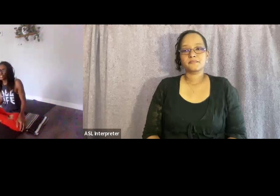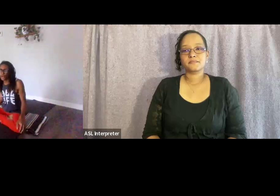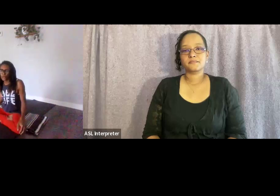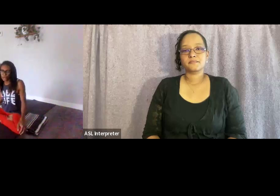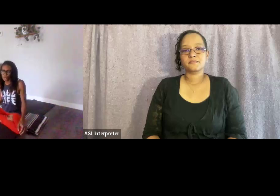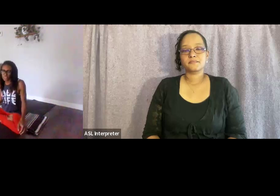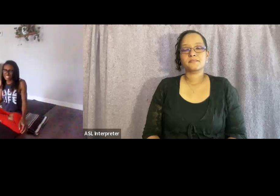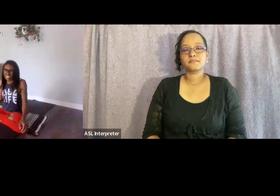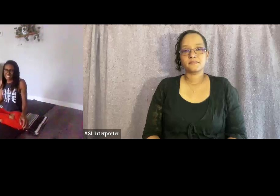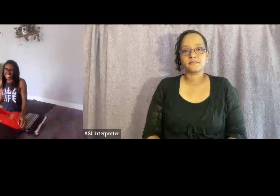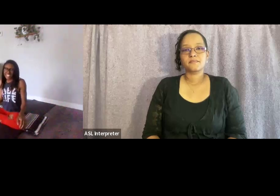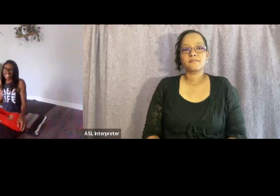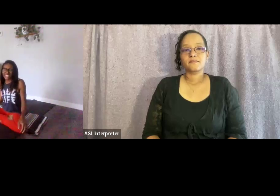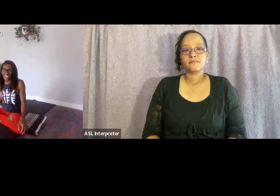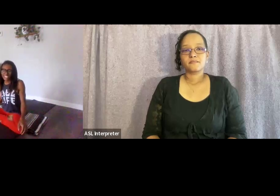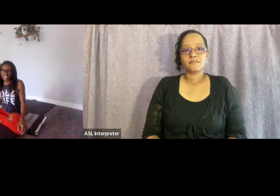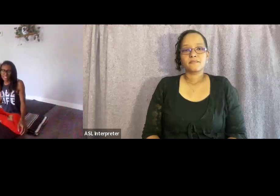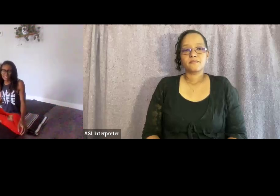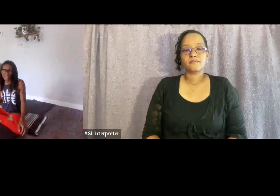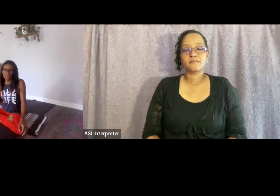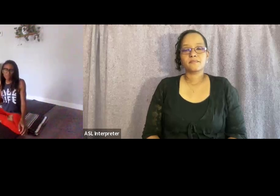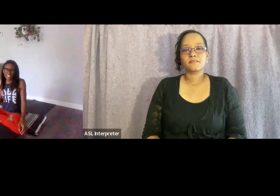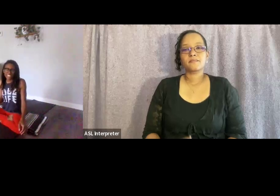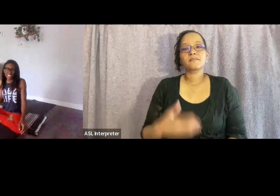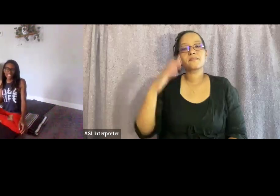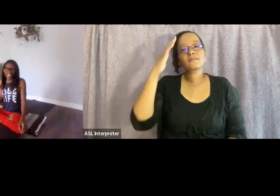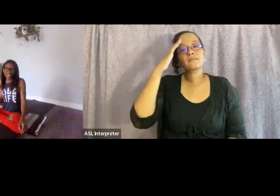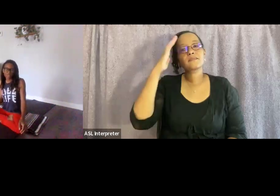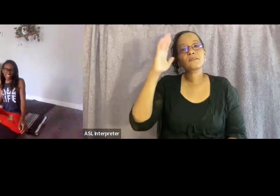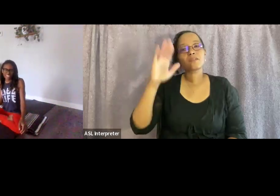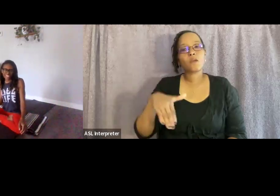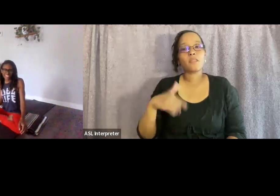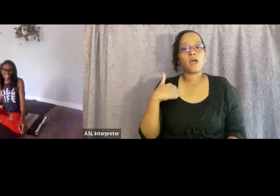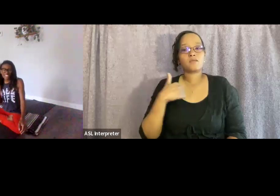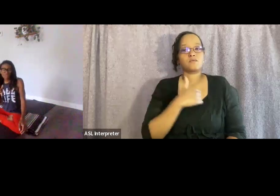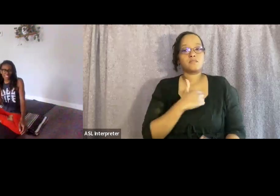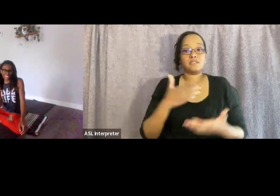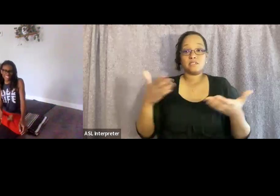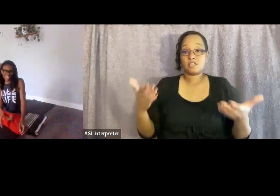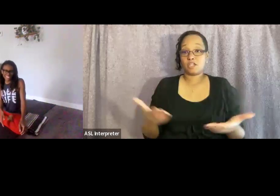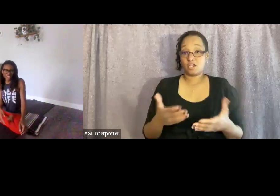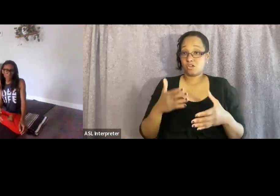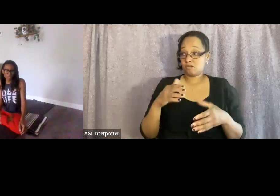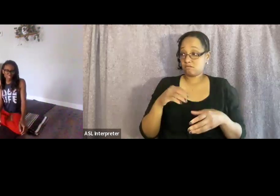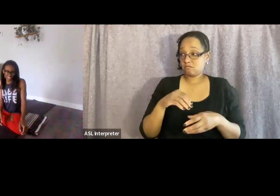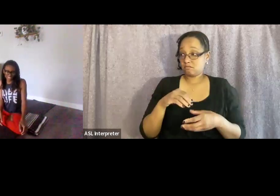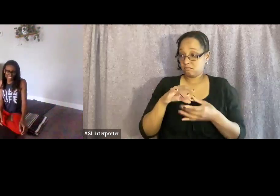know that just being here is a space, this space, in community,